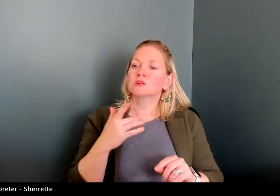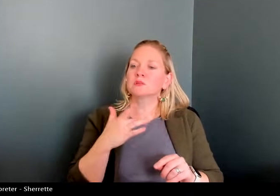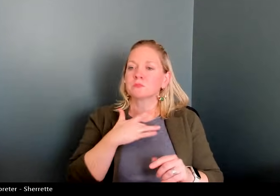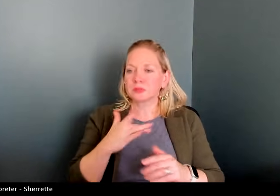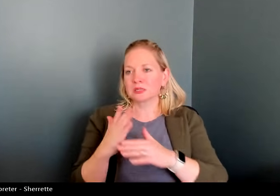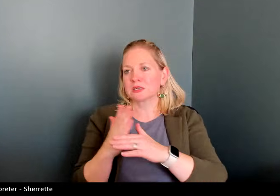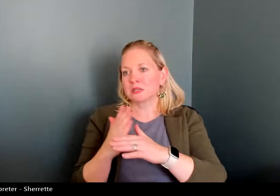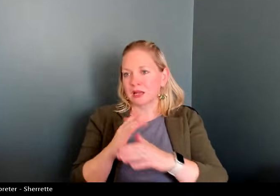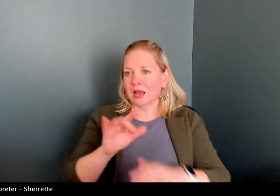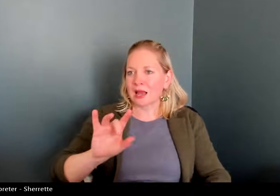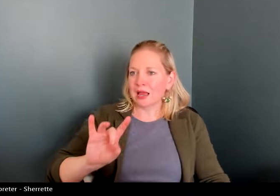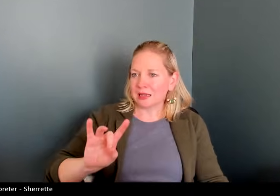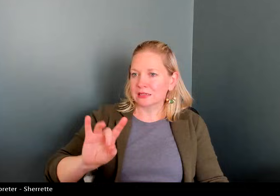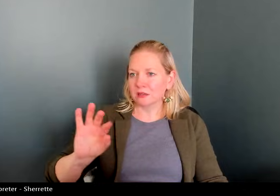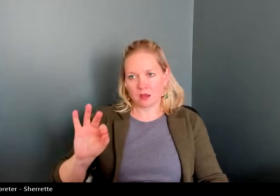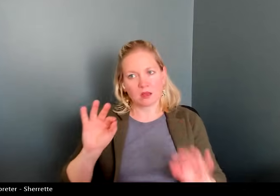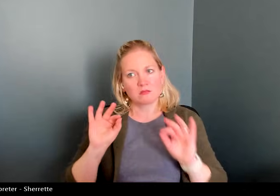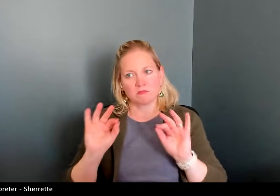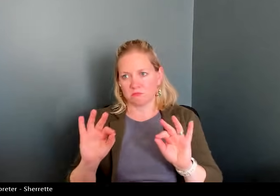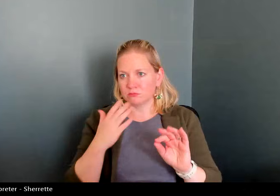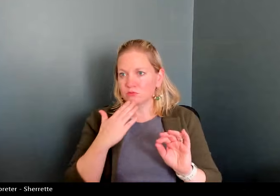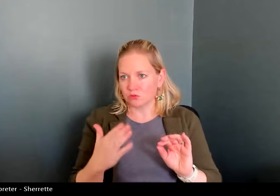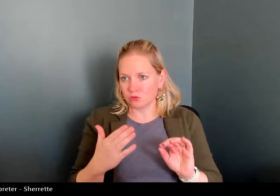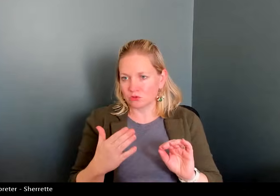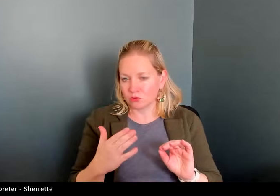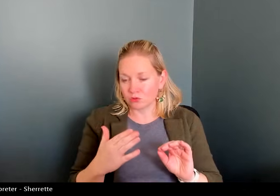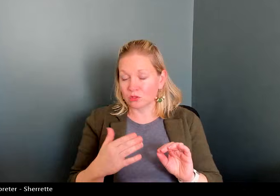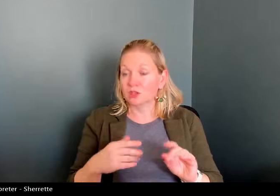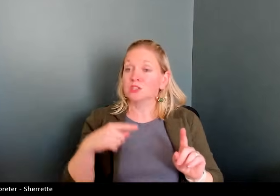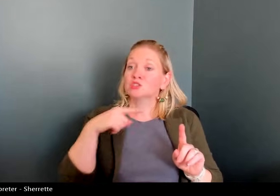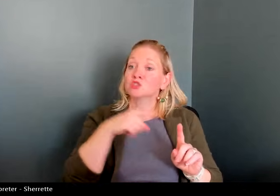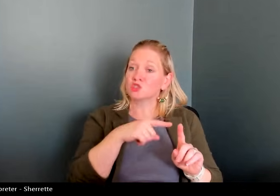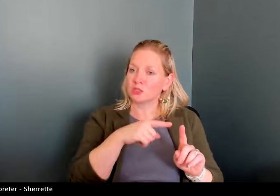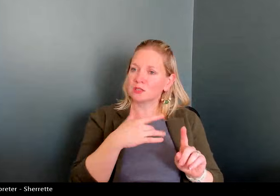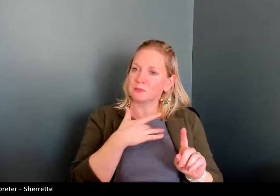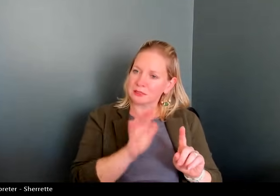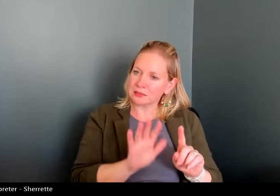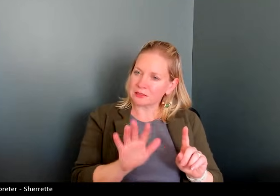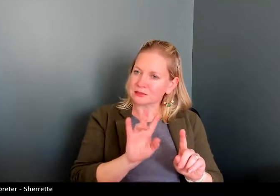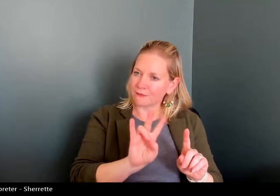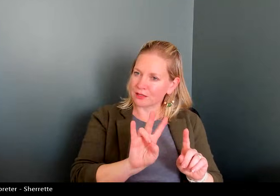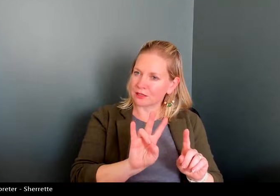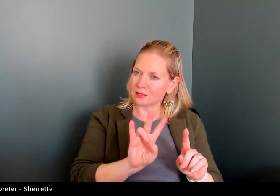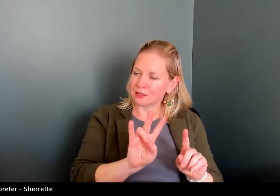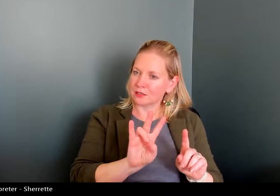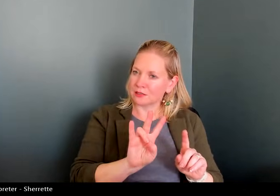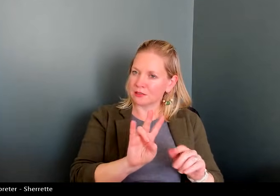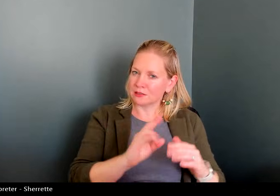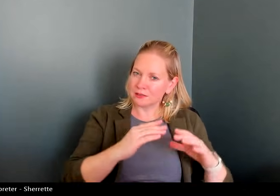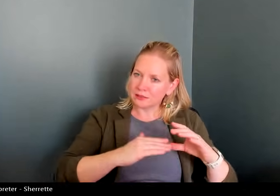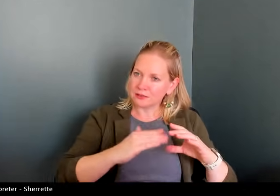and 9 is pretty good for them, where she was hanging around a seven. And she would end up